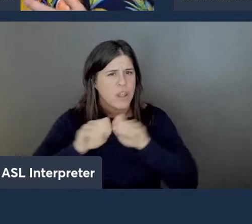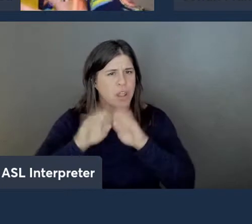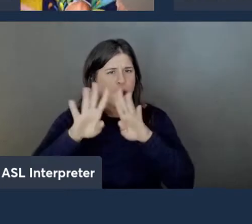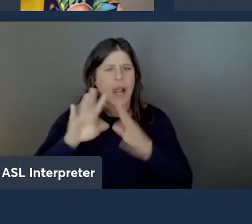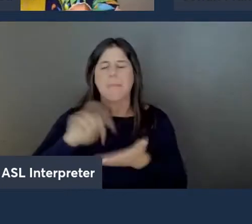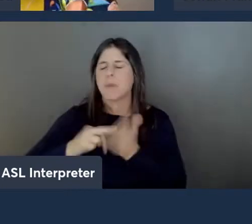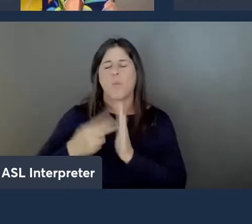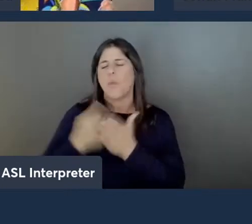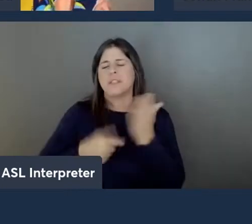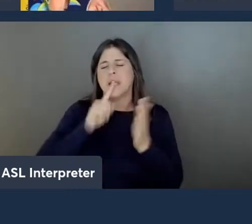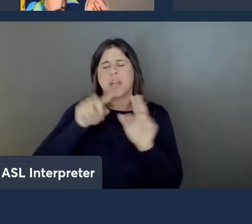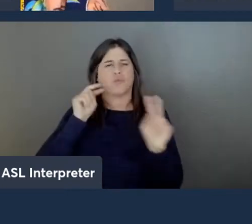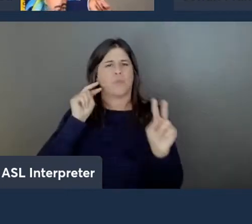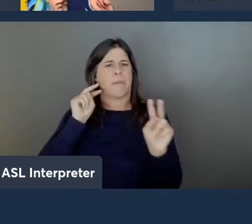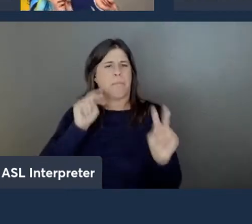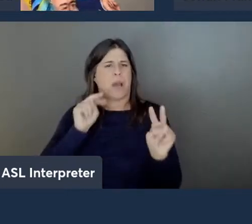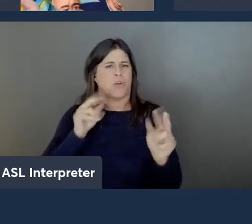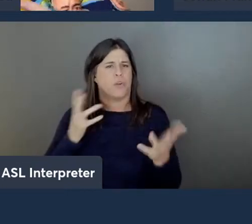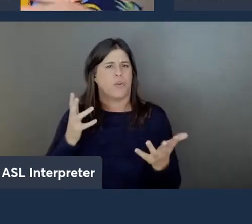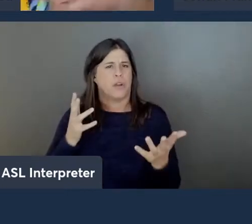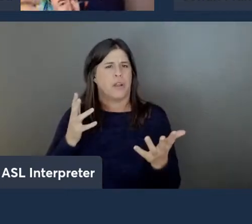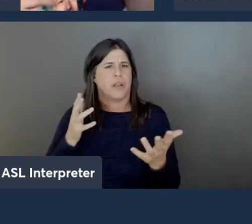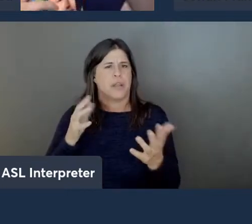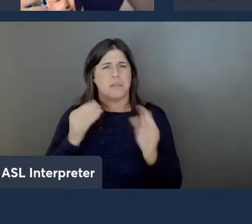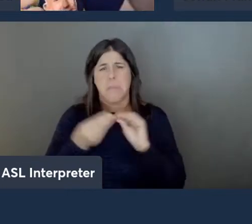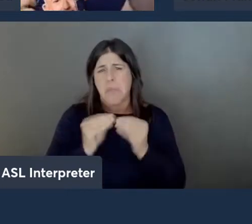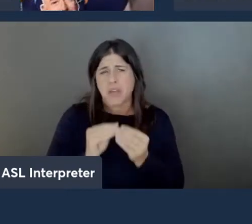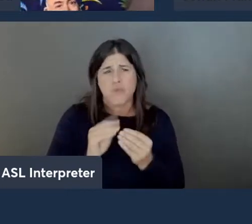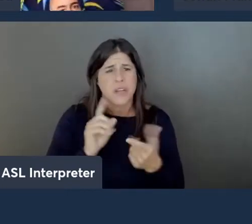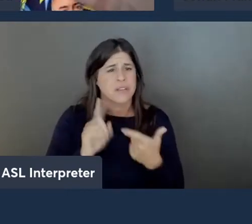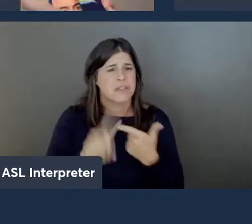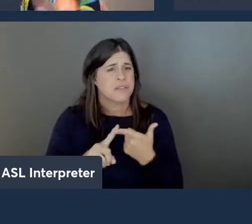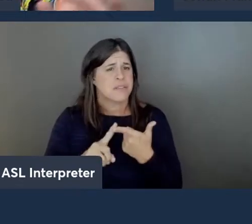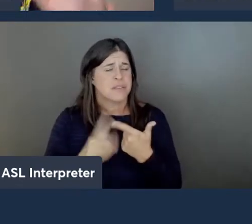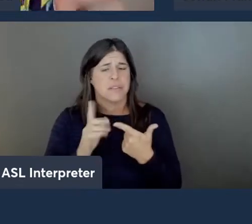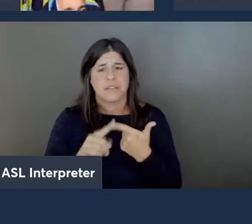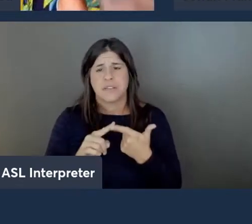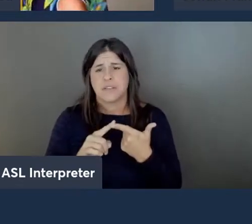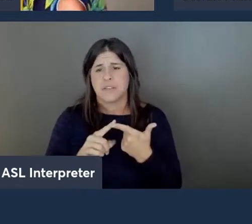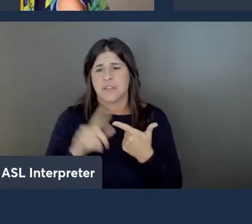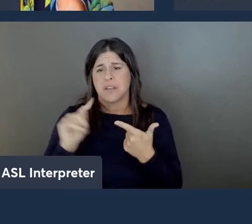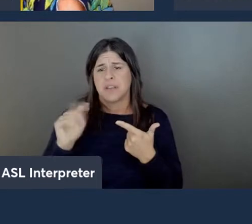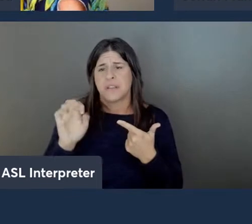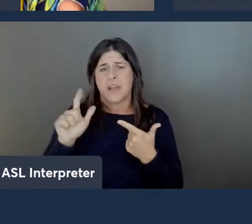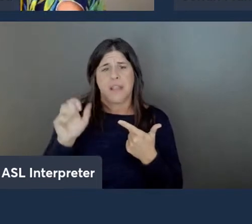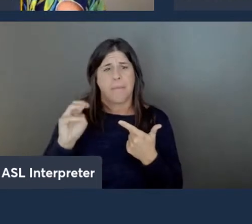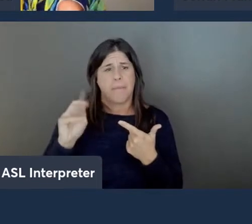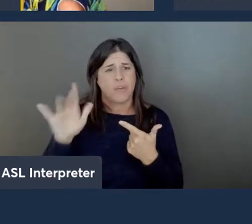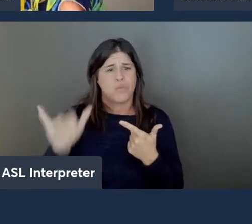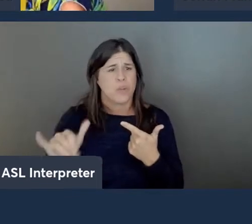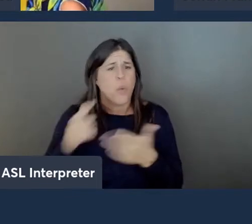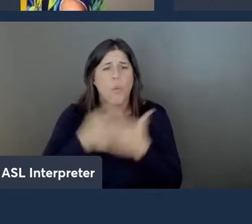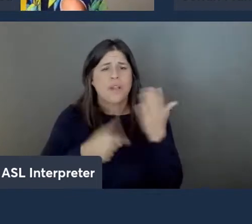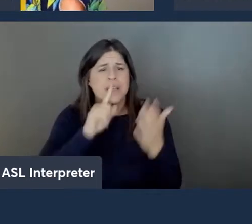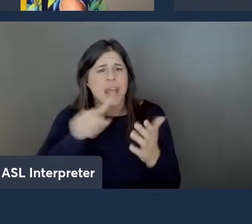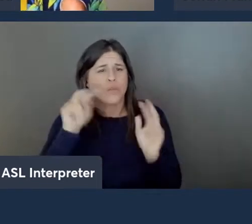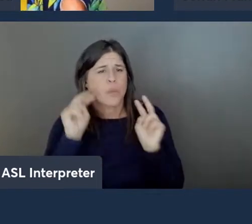Does it look like metrics and elementary? What does it, what does it actually monitor?